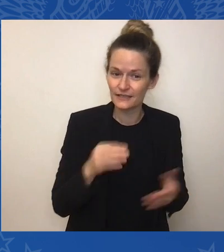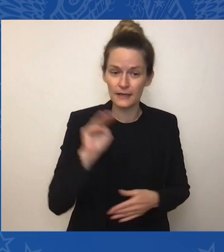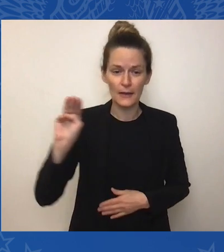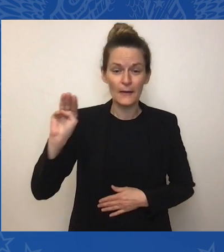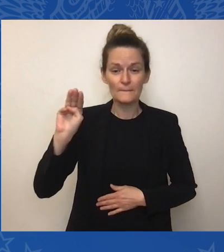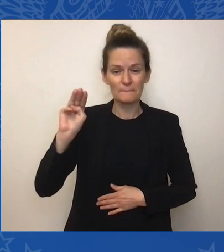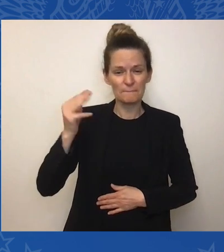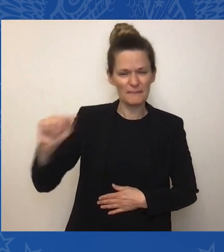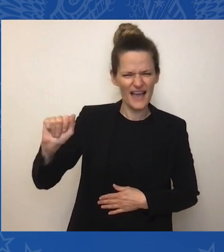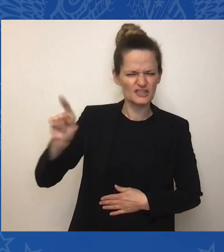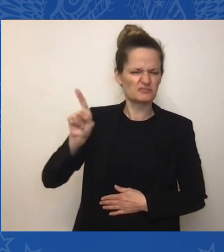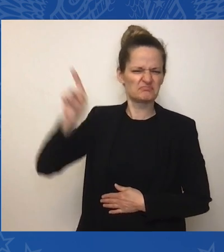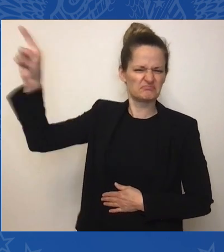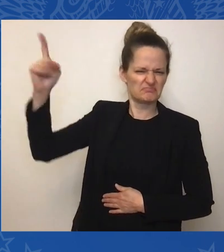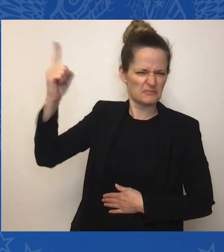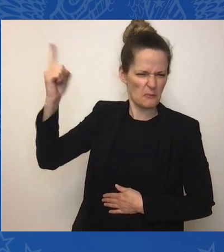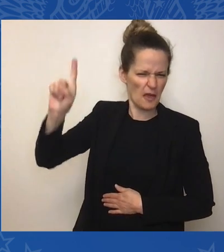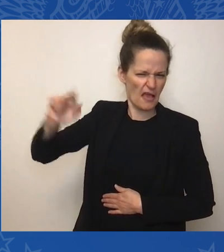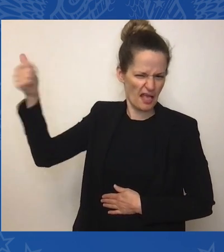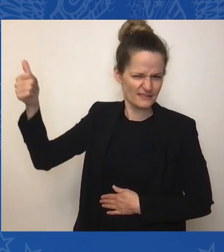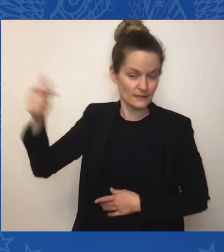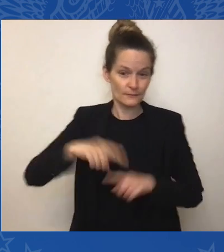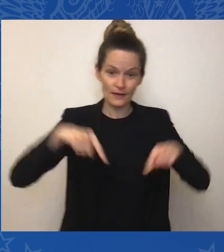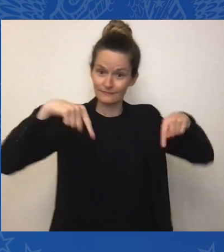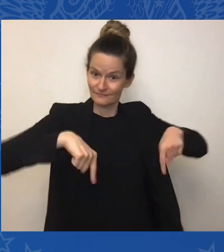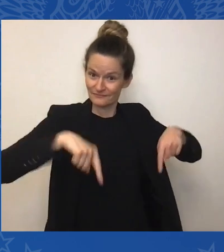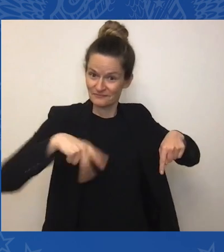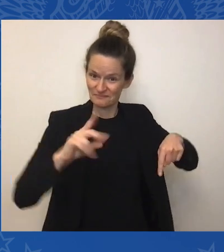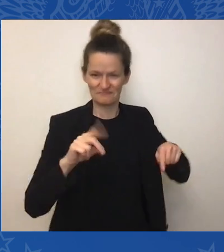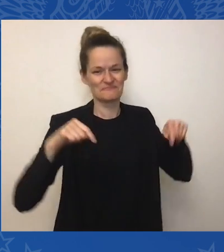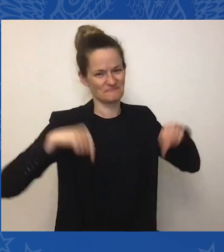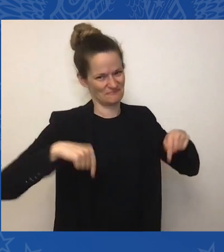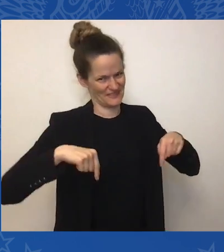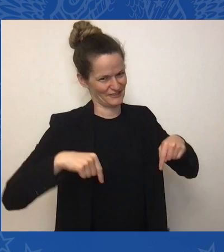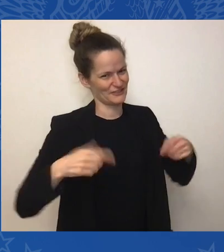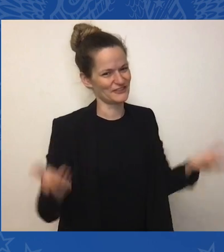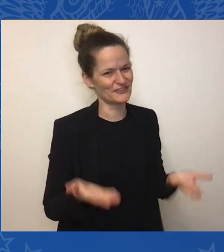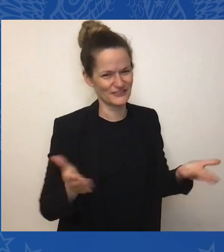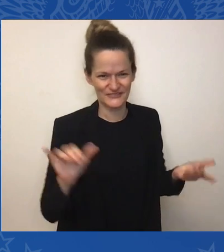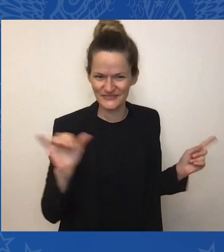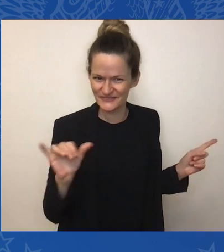And the First Lady has continued to work full-time as a professor while being the First Lady.